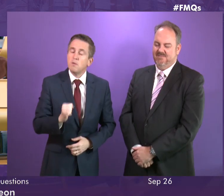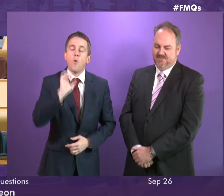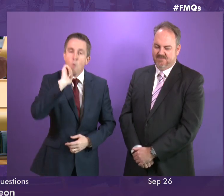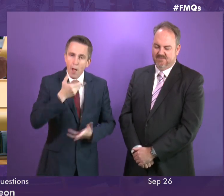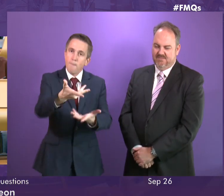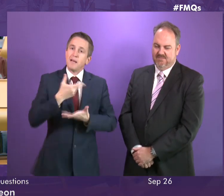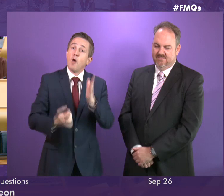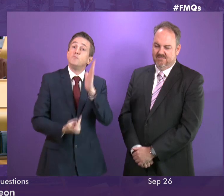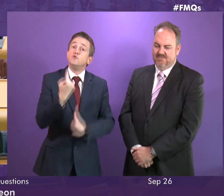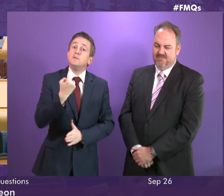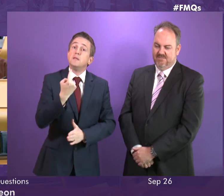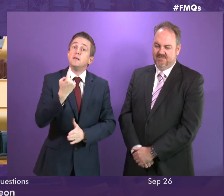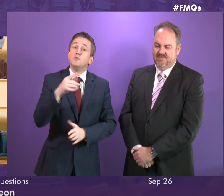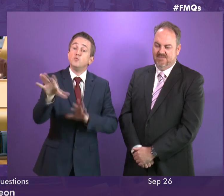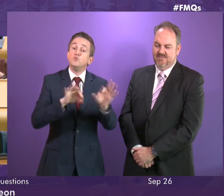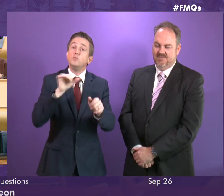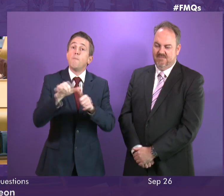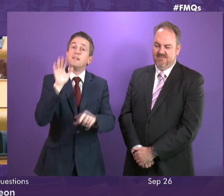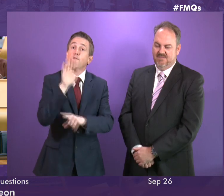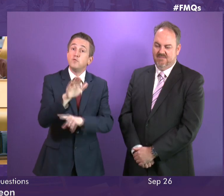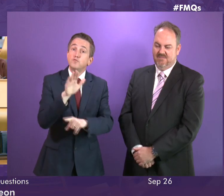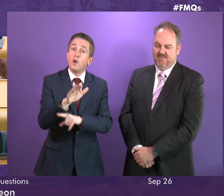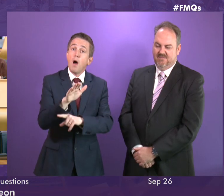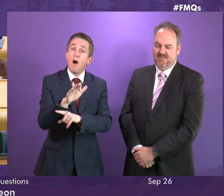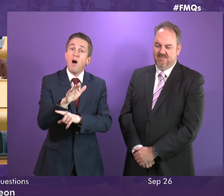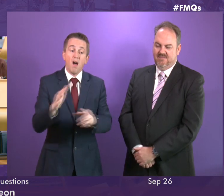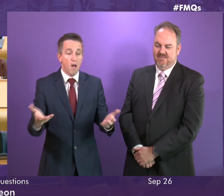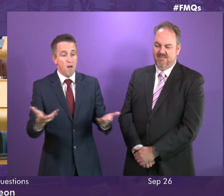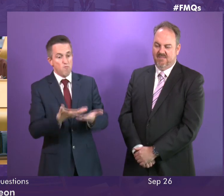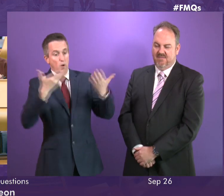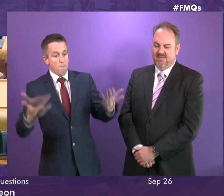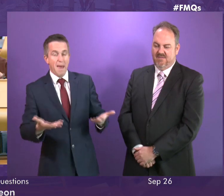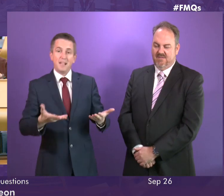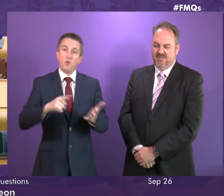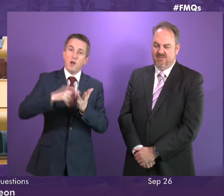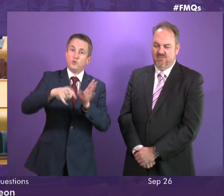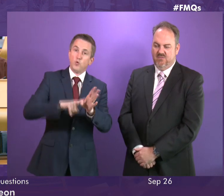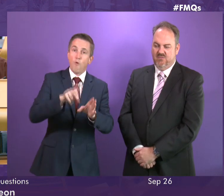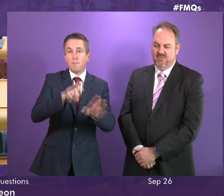of Scotland will get the chance to choose a better future than Tory Brexit Britain.